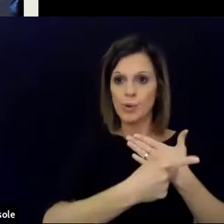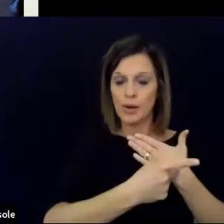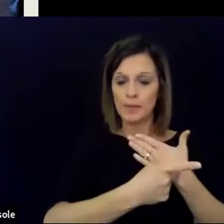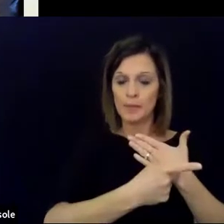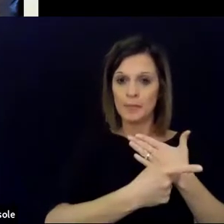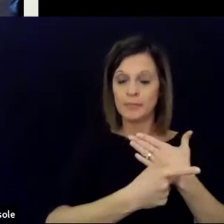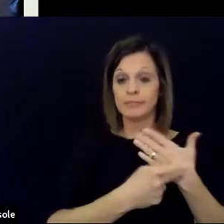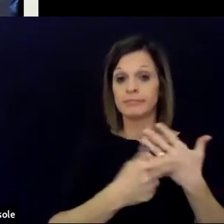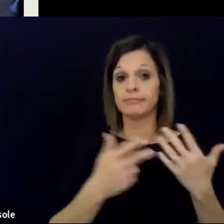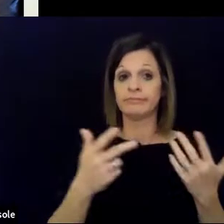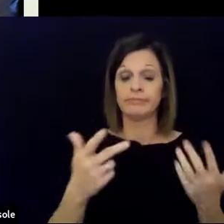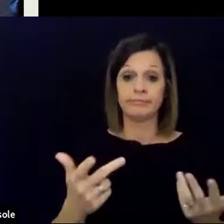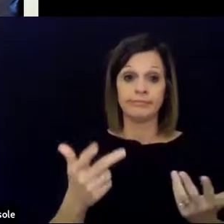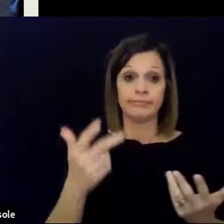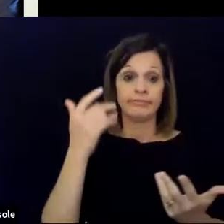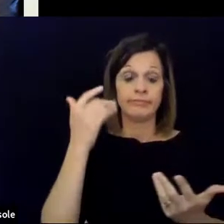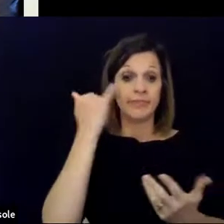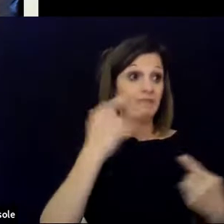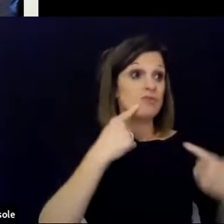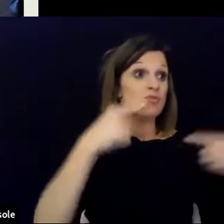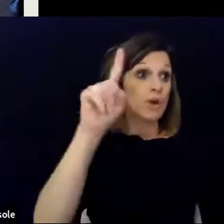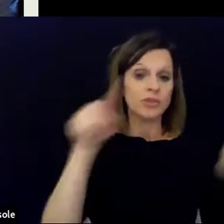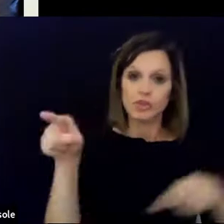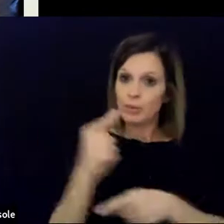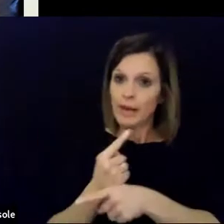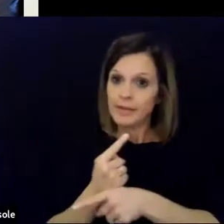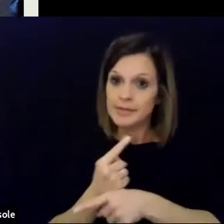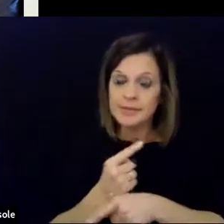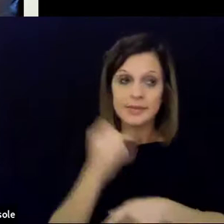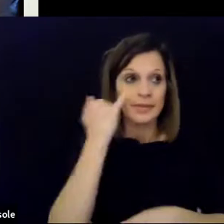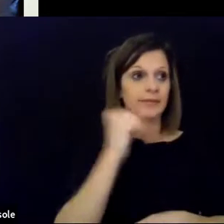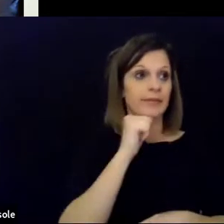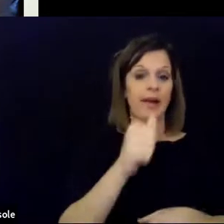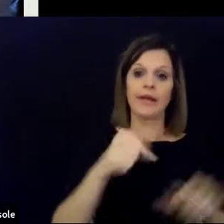If they don't work, then maybe you were wrong. You go back to thinking about it again,